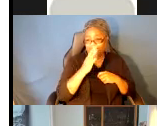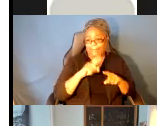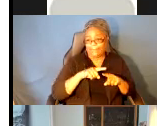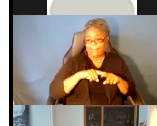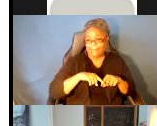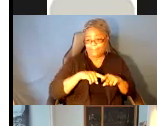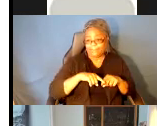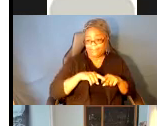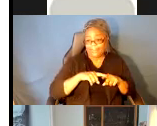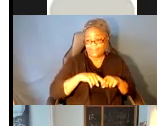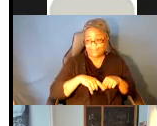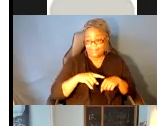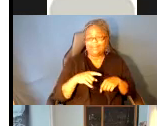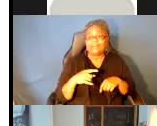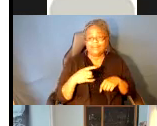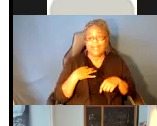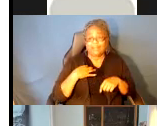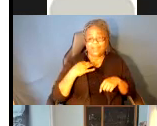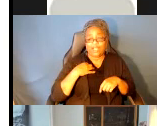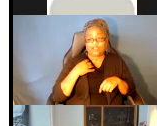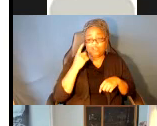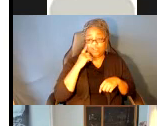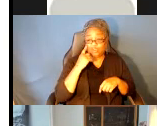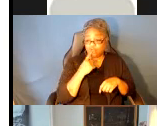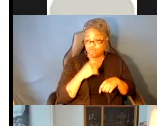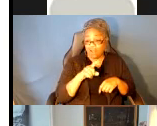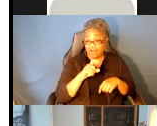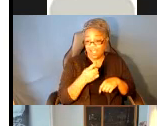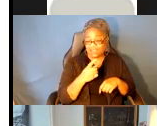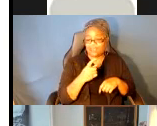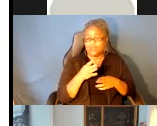and this red X is a woodblock-like serif font